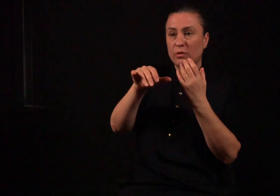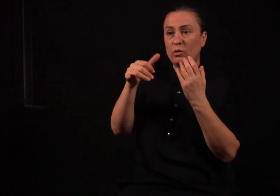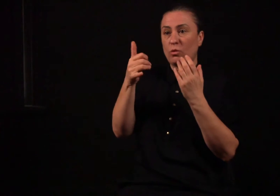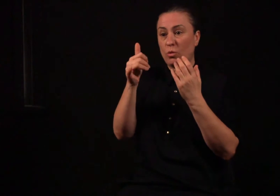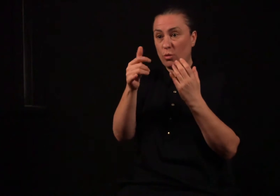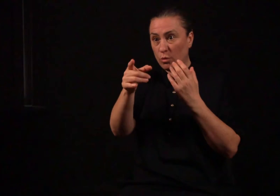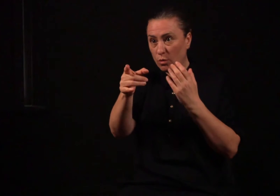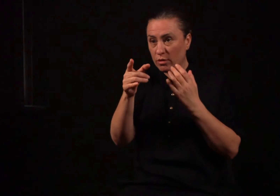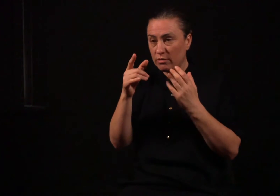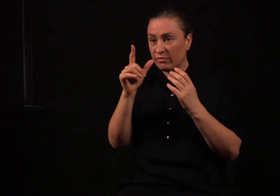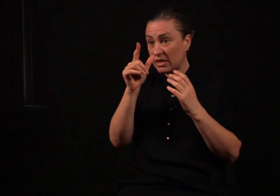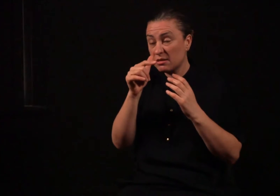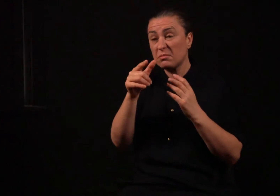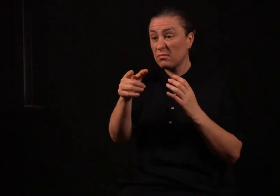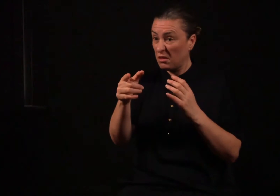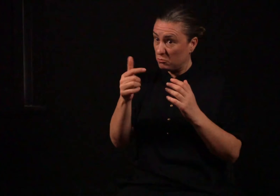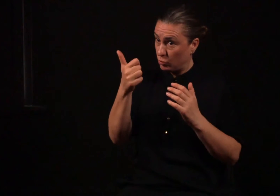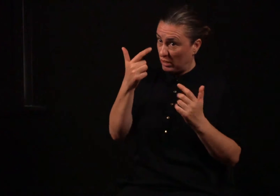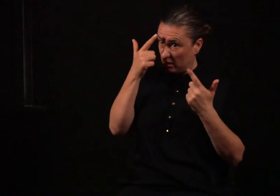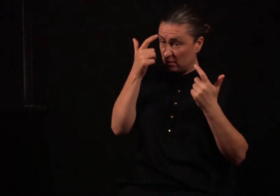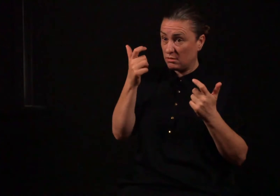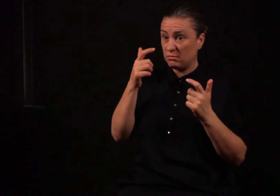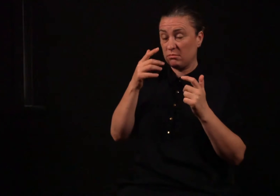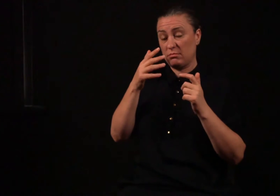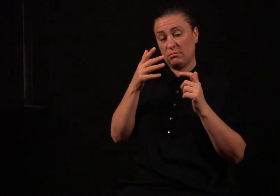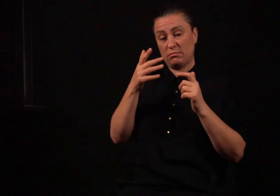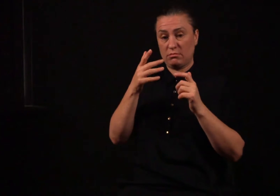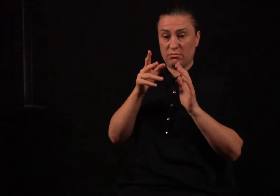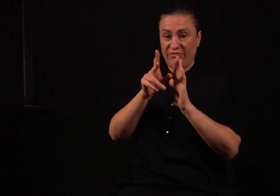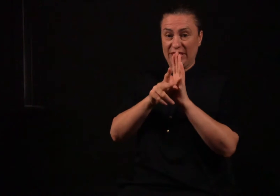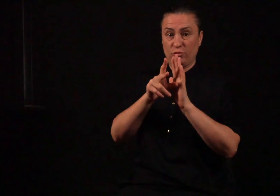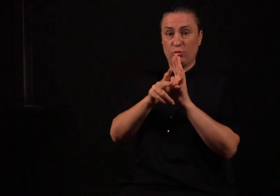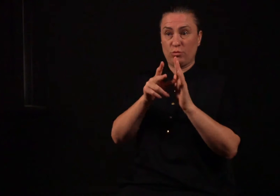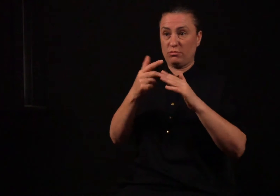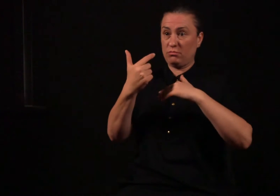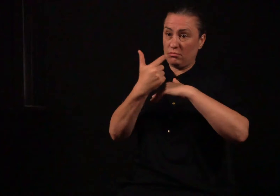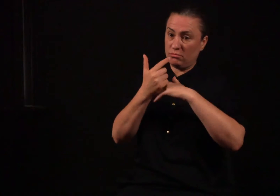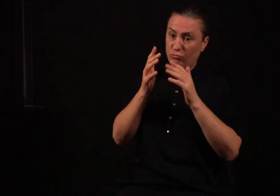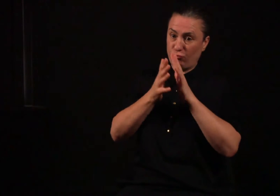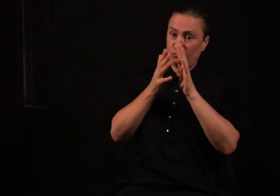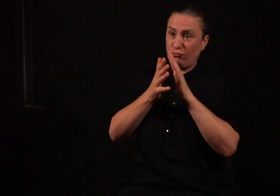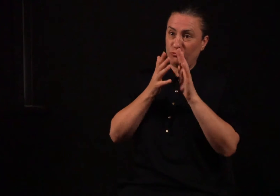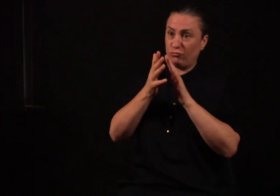with technology, there could be Skype or Facetime, I think that's a really good idea.